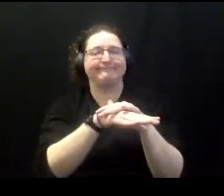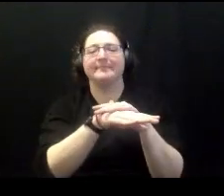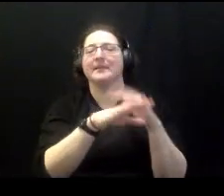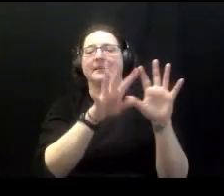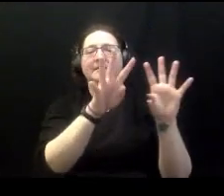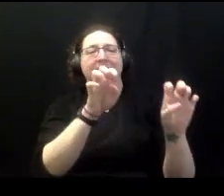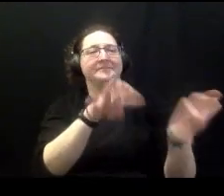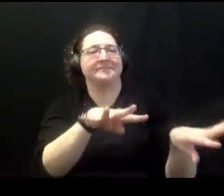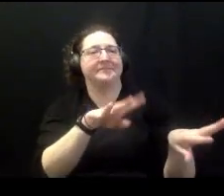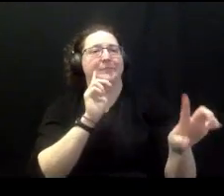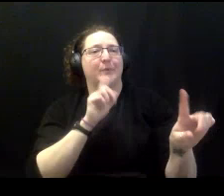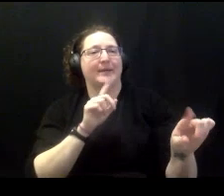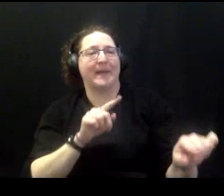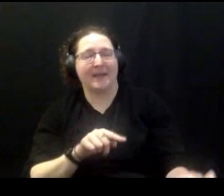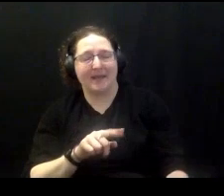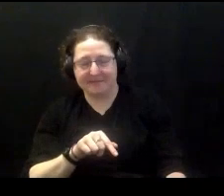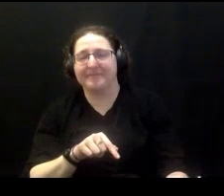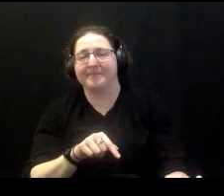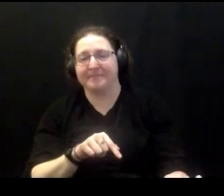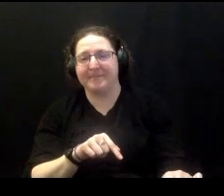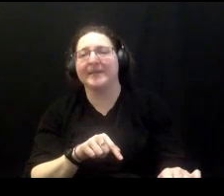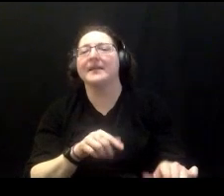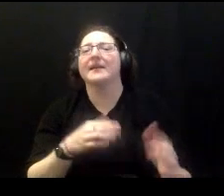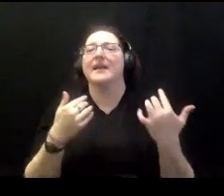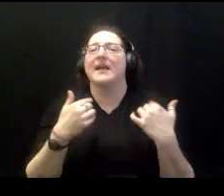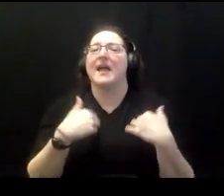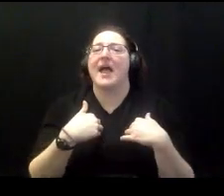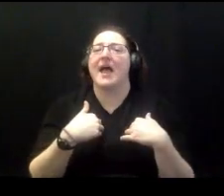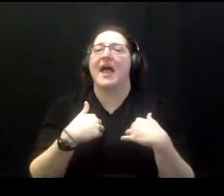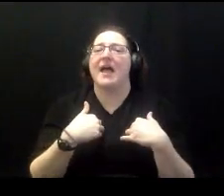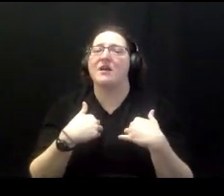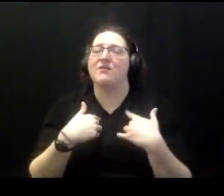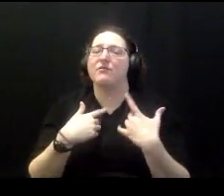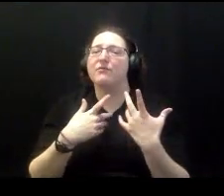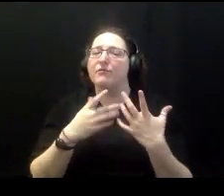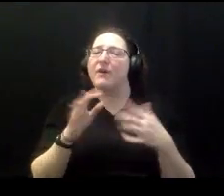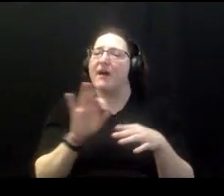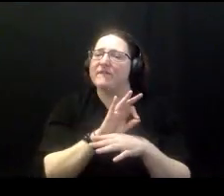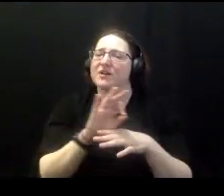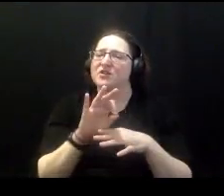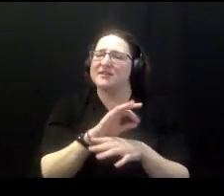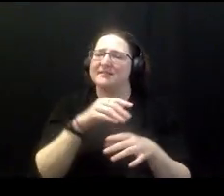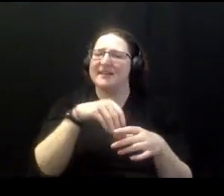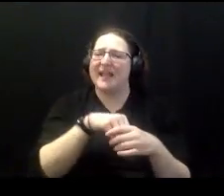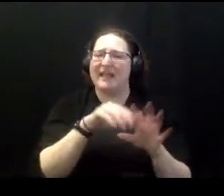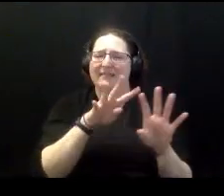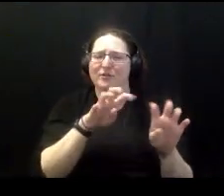respond to the survey. The survey should take about 25 minutes